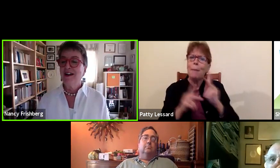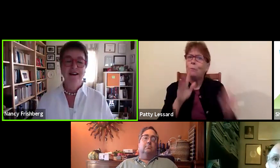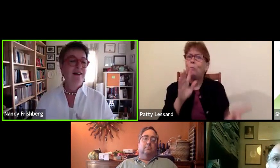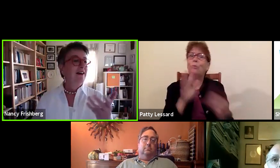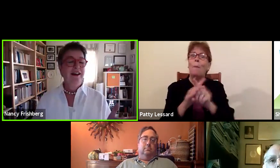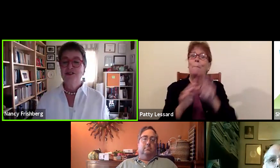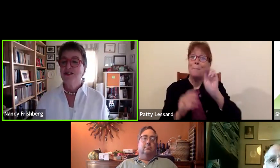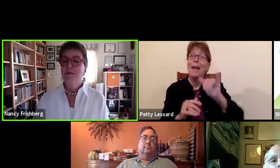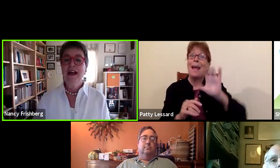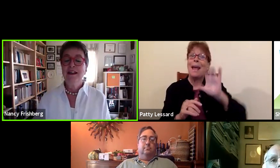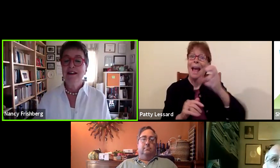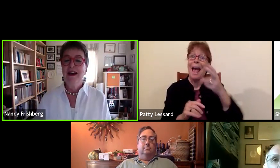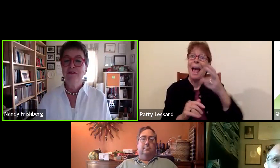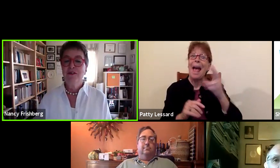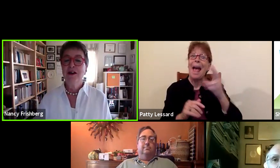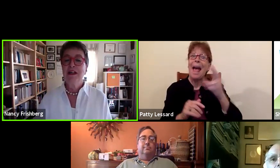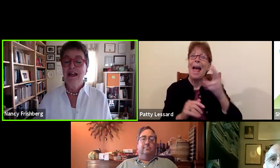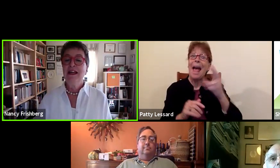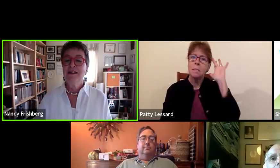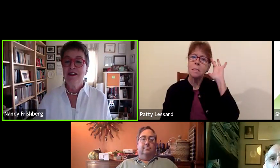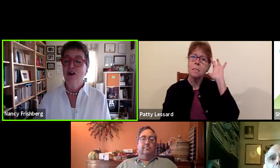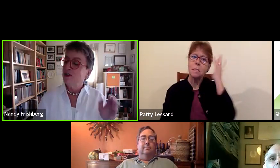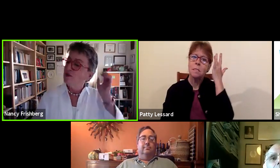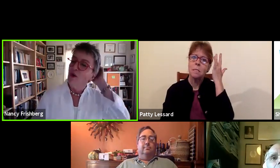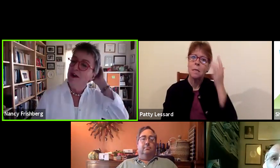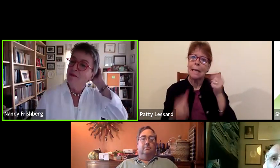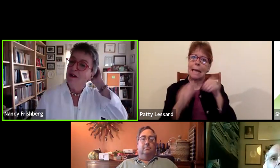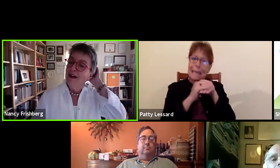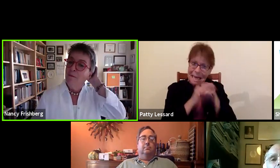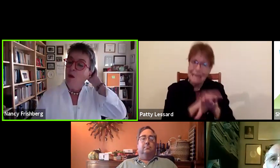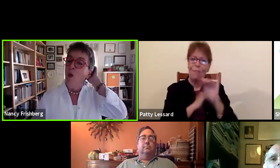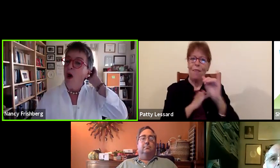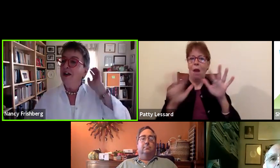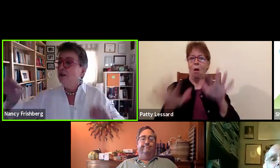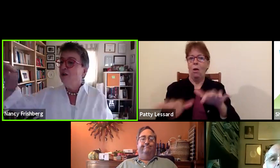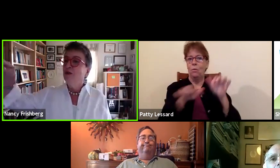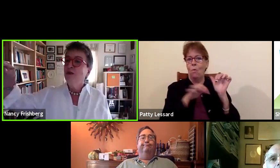instead is it's a difficult building to get into, not impossible, but to get into if you're mobility impaired.